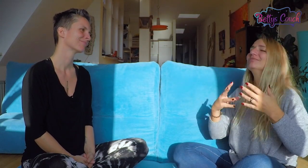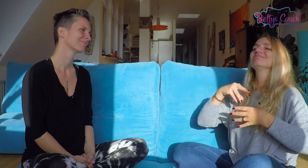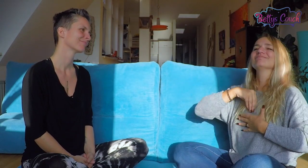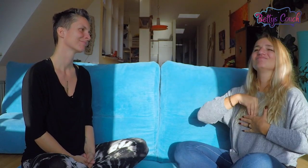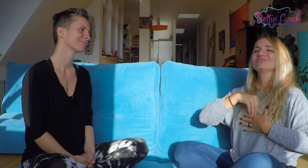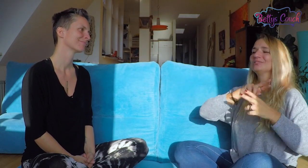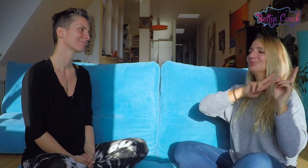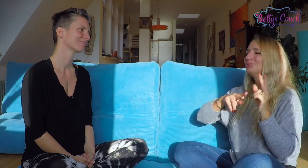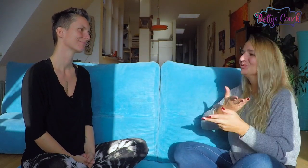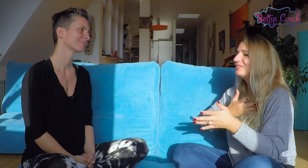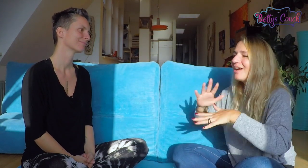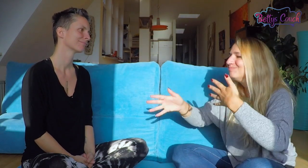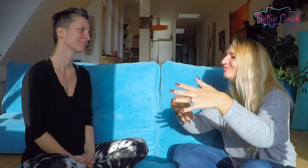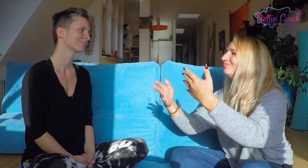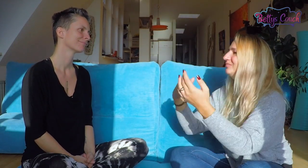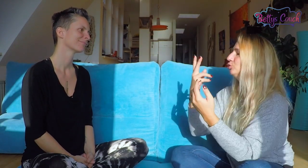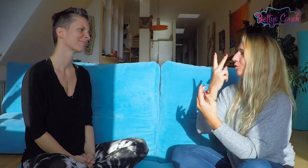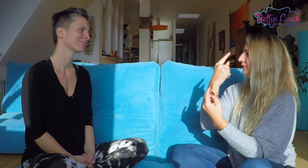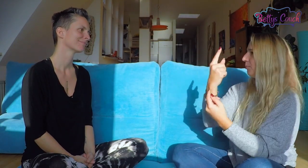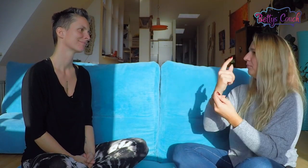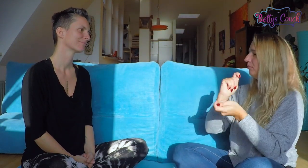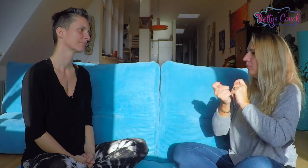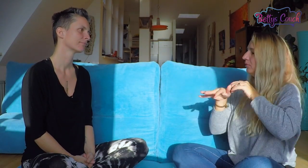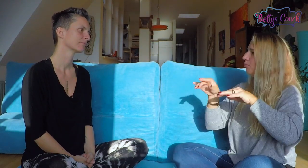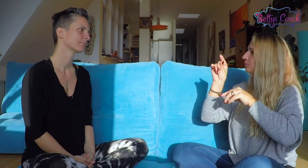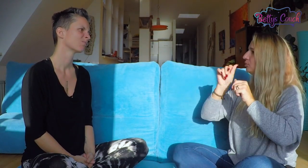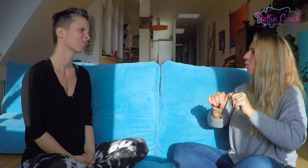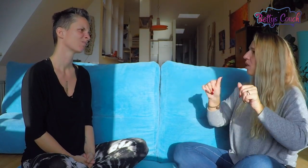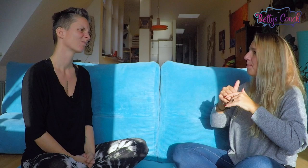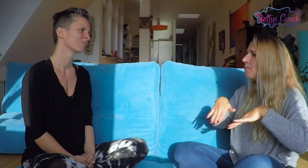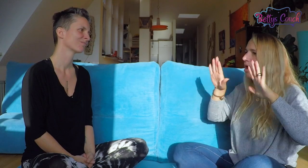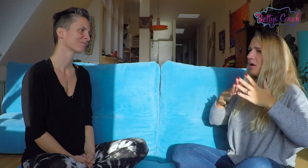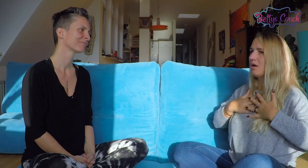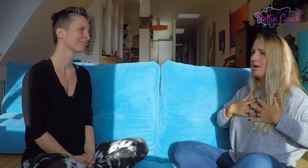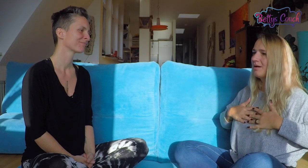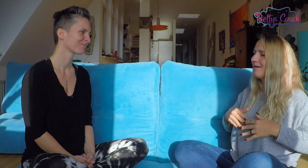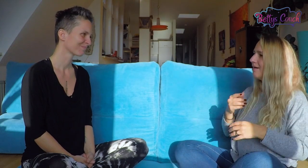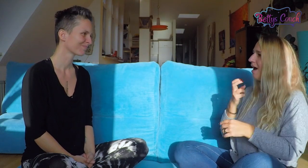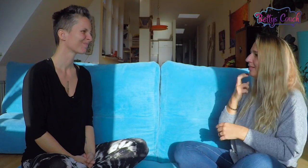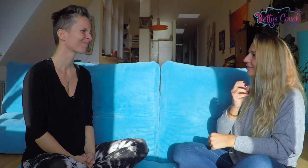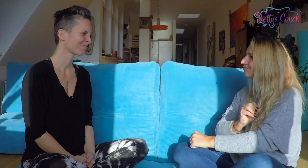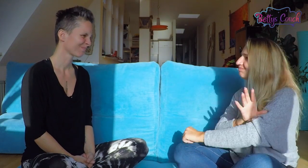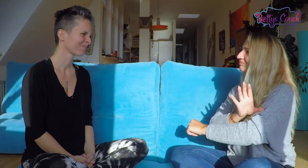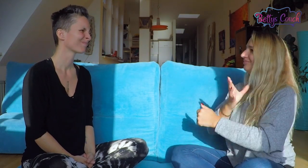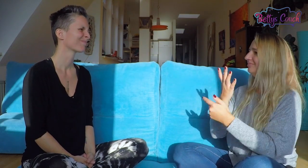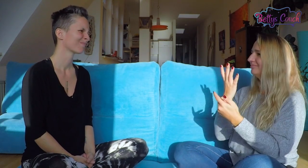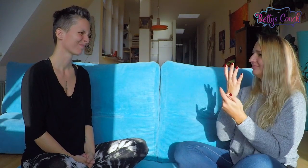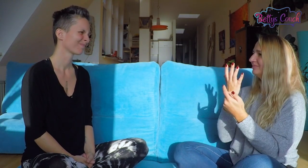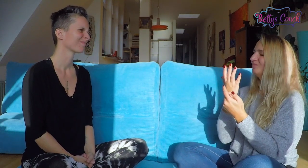When I come back with the knowledge I have gained in my heart, I am happier and have more energy.